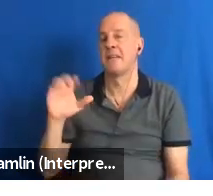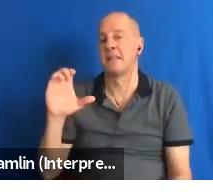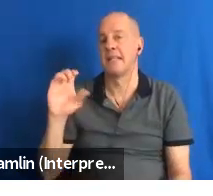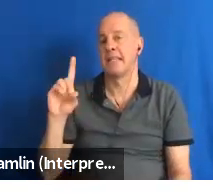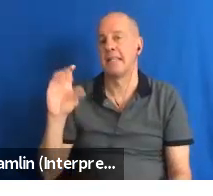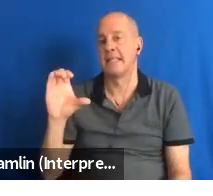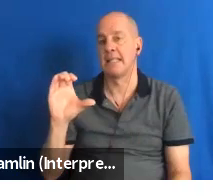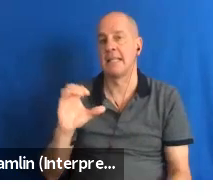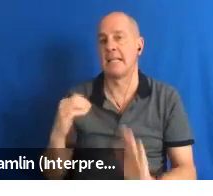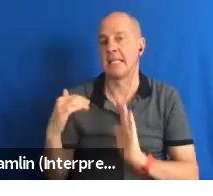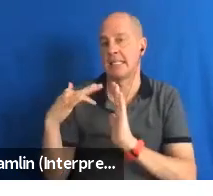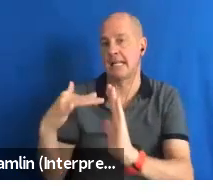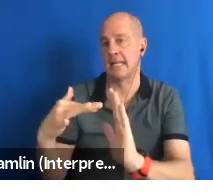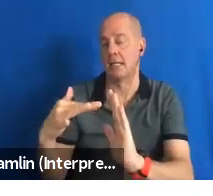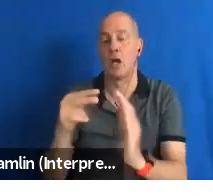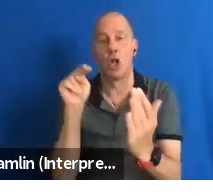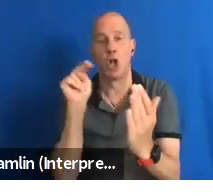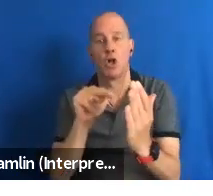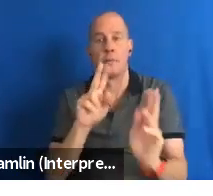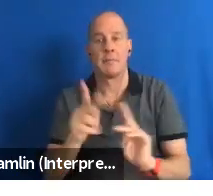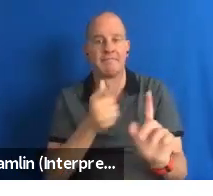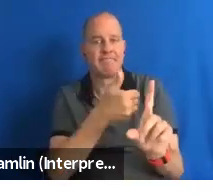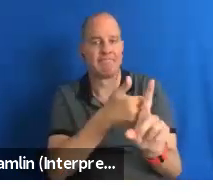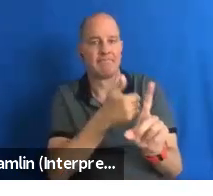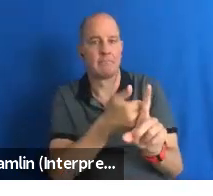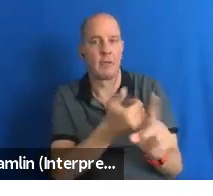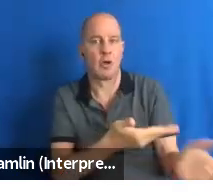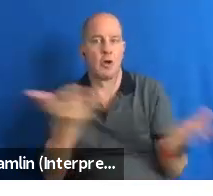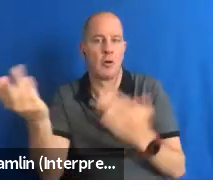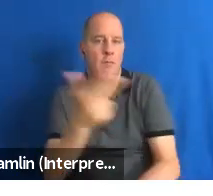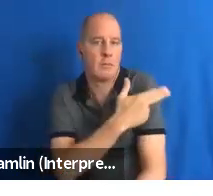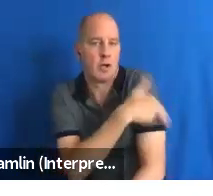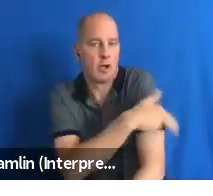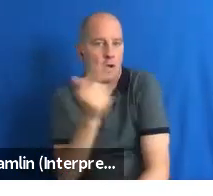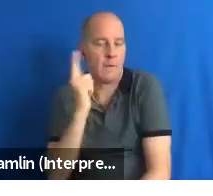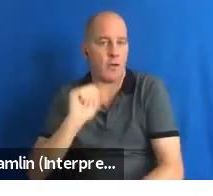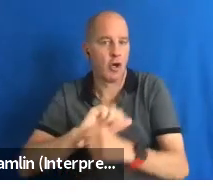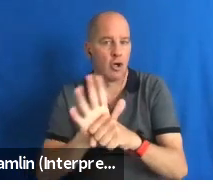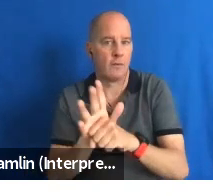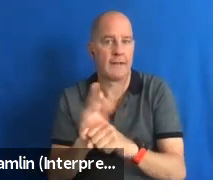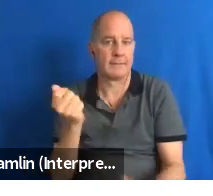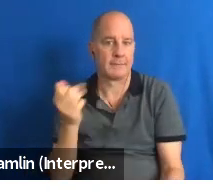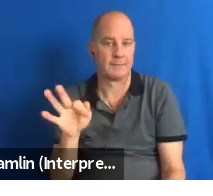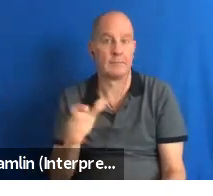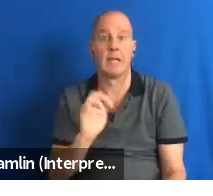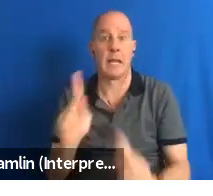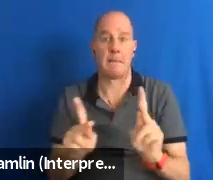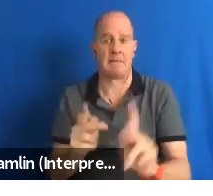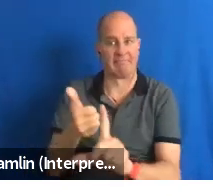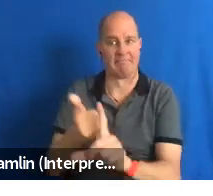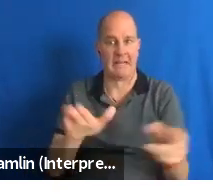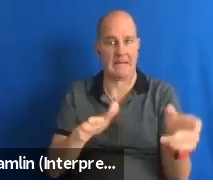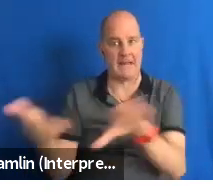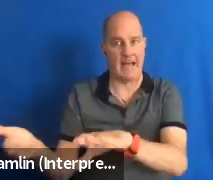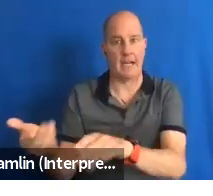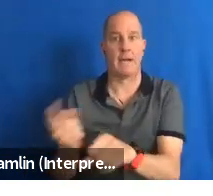people who were hospitalized for COVID 19, and specifically people who had died from COVID 19